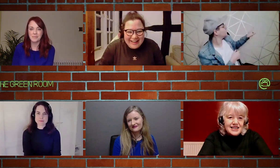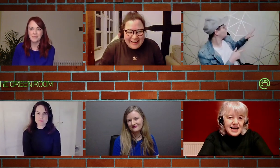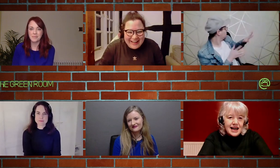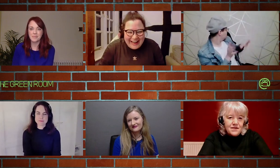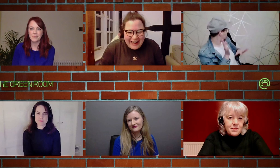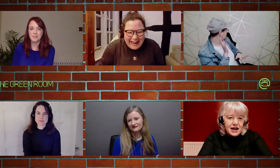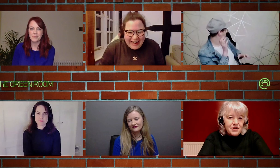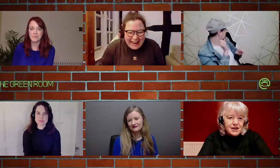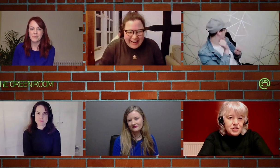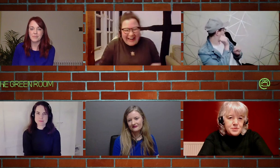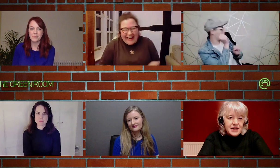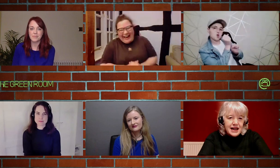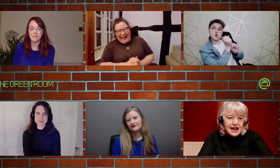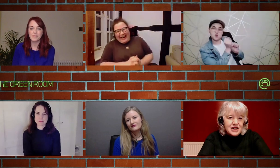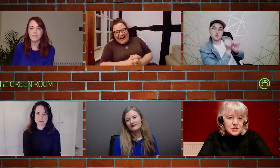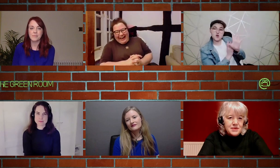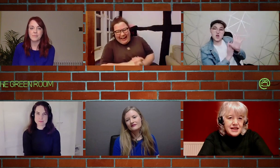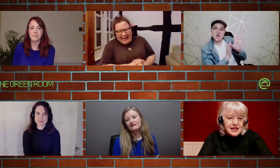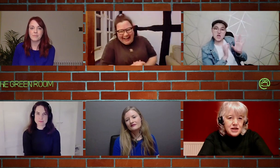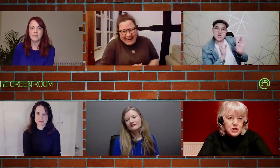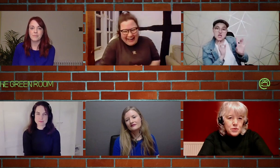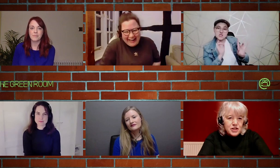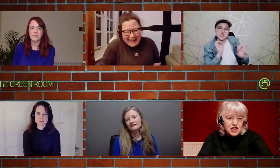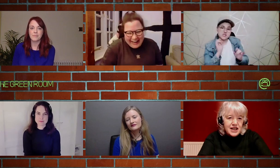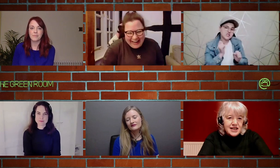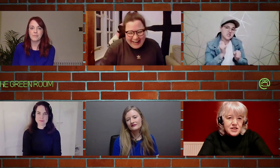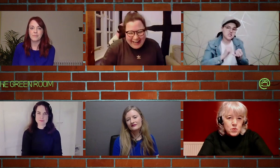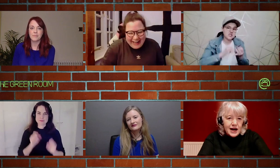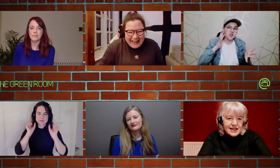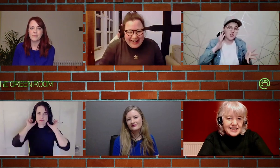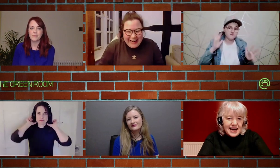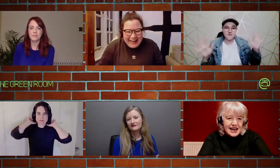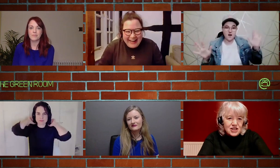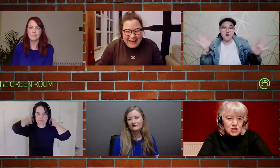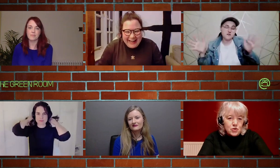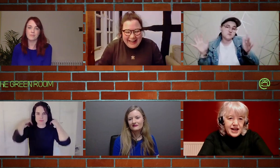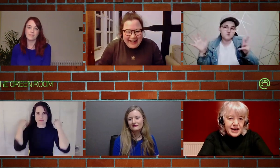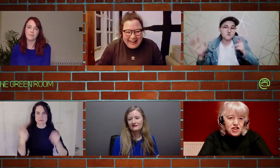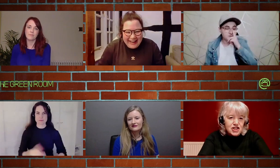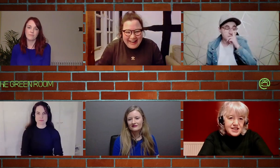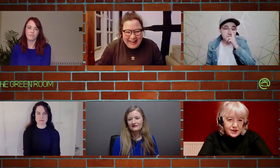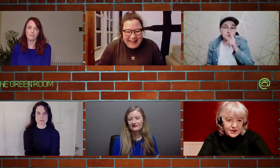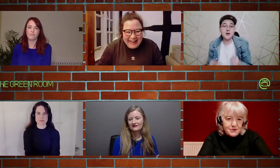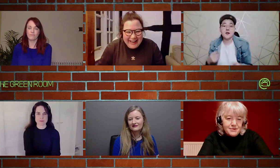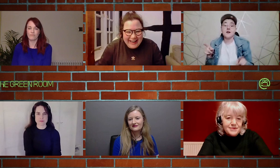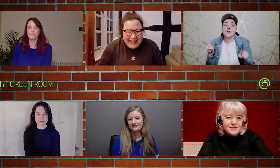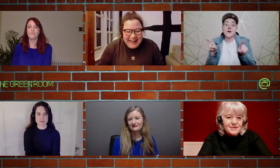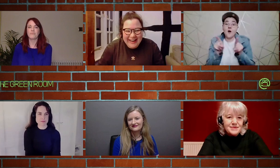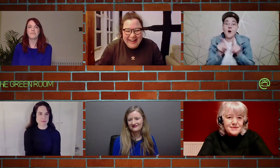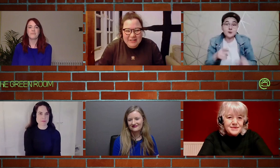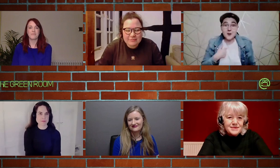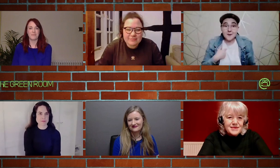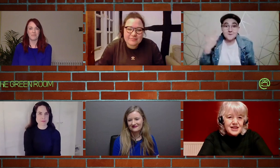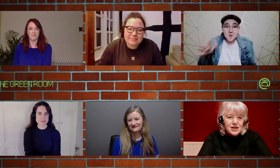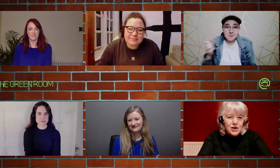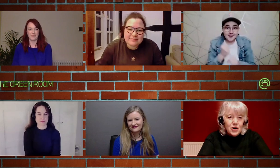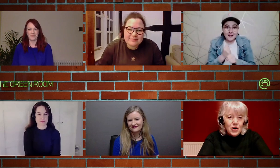I have a background behind me which is white and grayish silver.